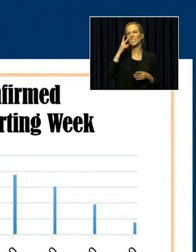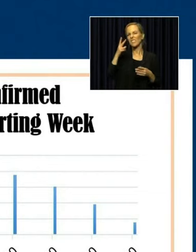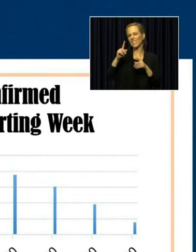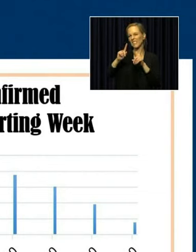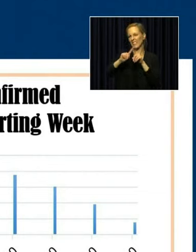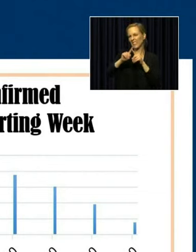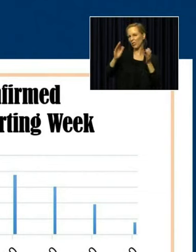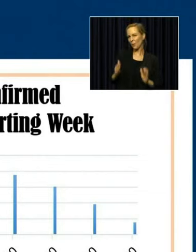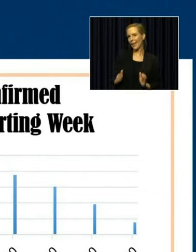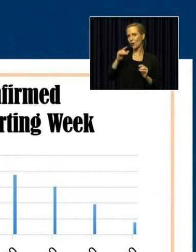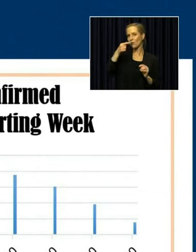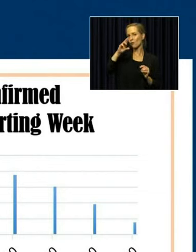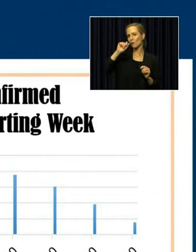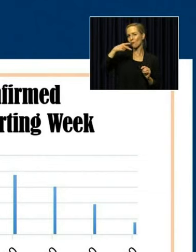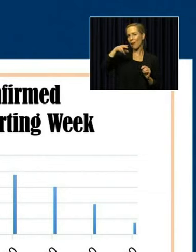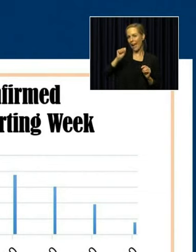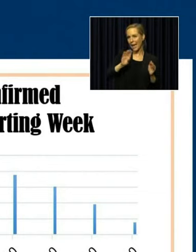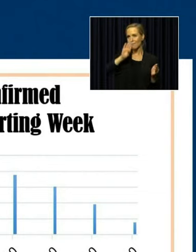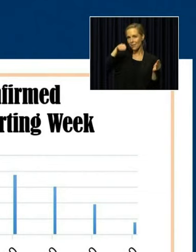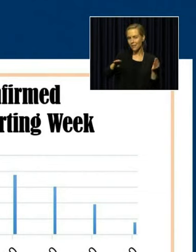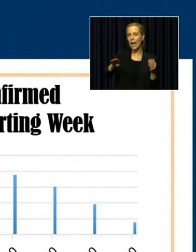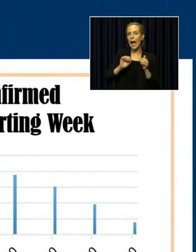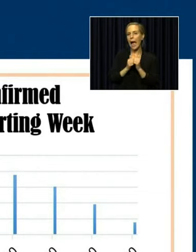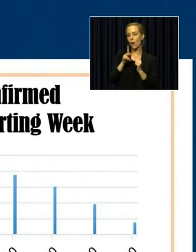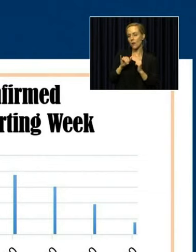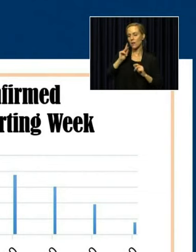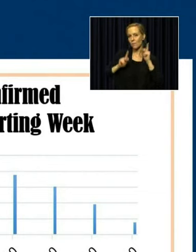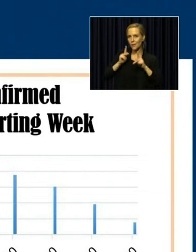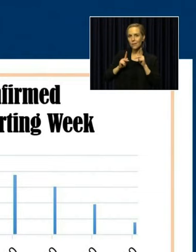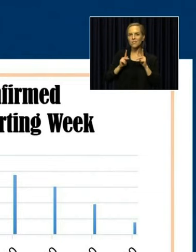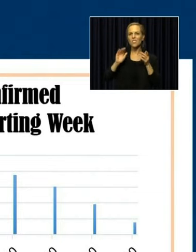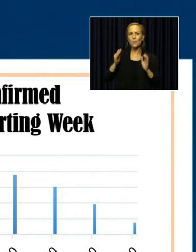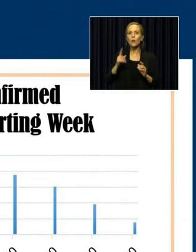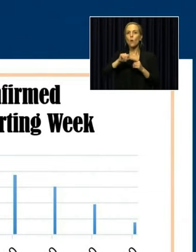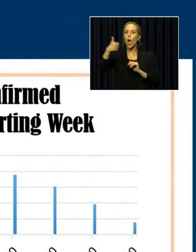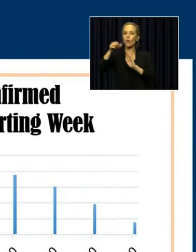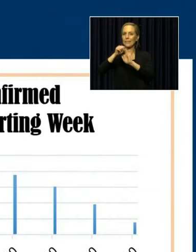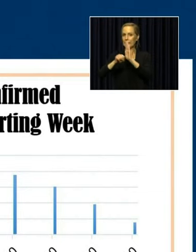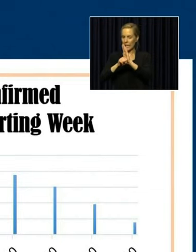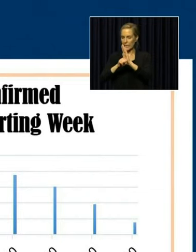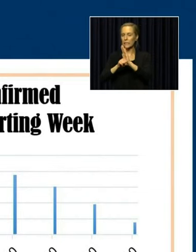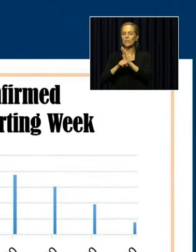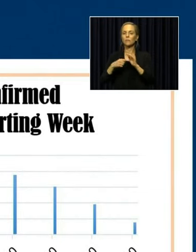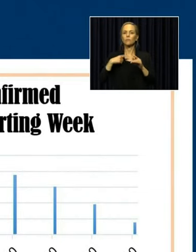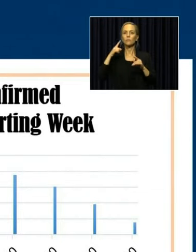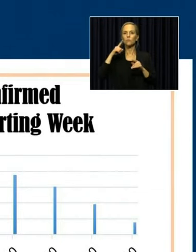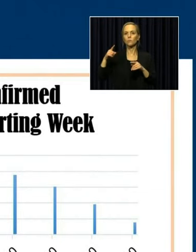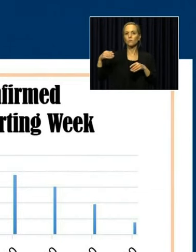PARED TO OTHER STATES BUT THE BETTER THAT WE WILL PROTECT PEOPLE IN KENTUCKY, AND I KNOW WE'VE GOT ONE MORE.